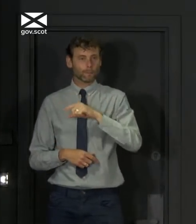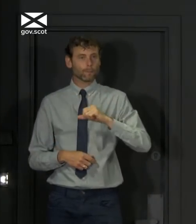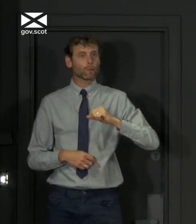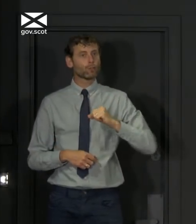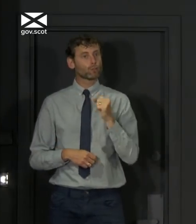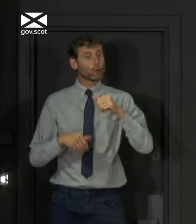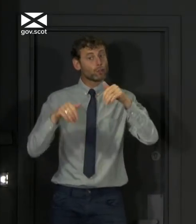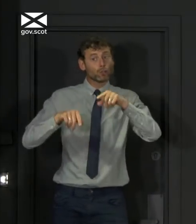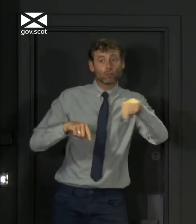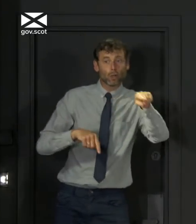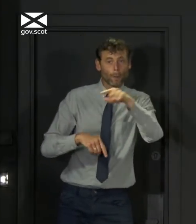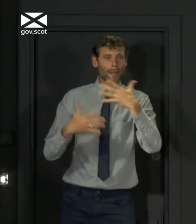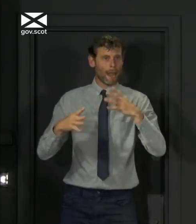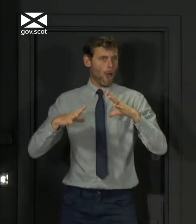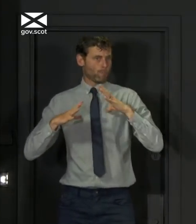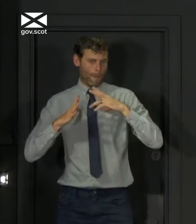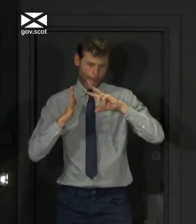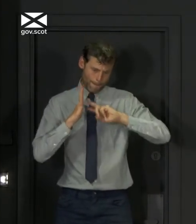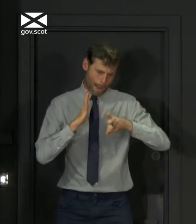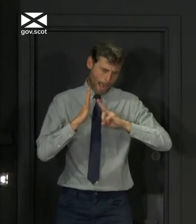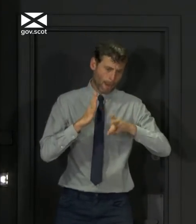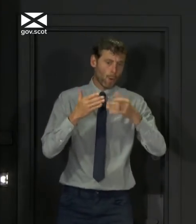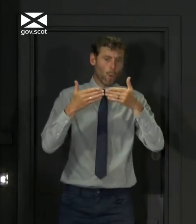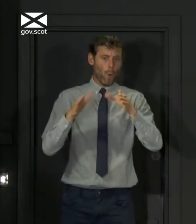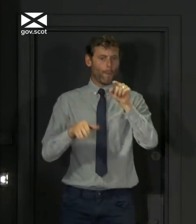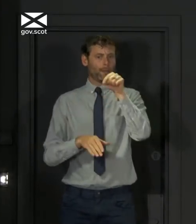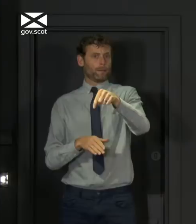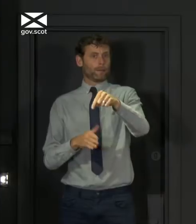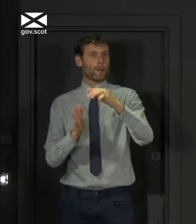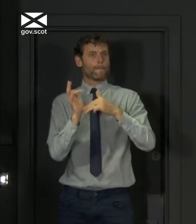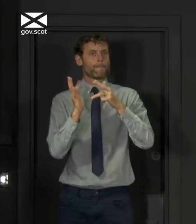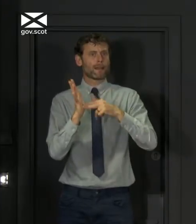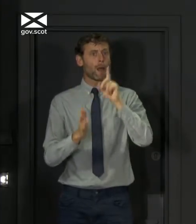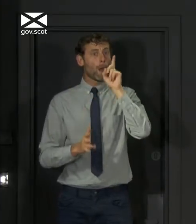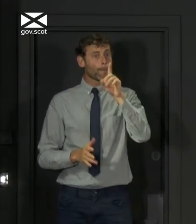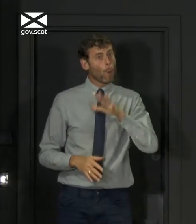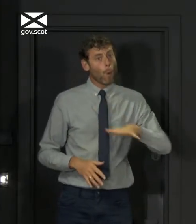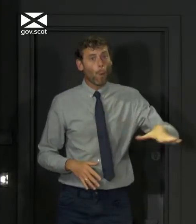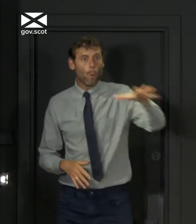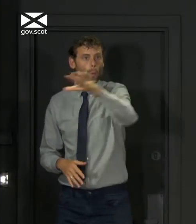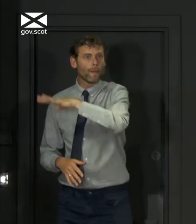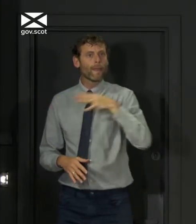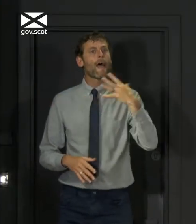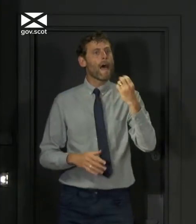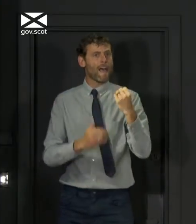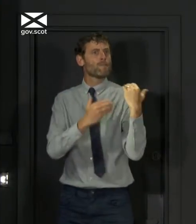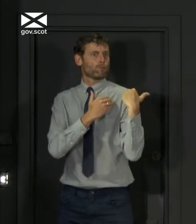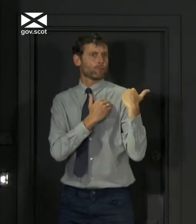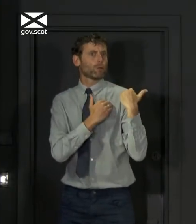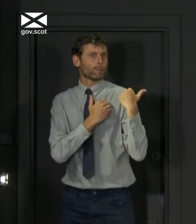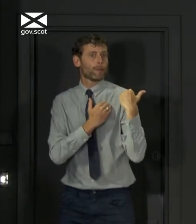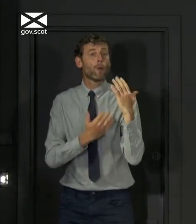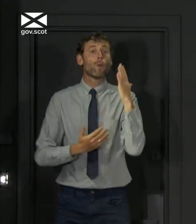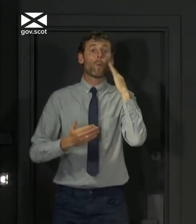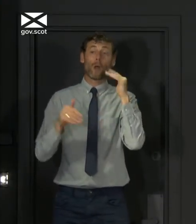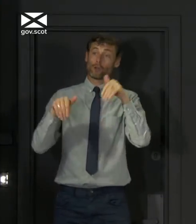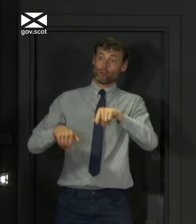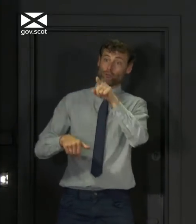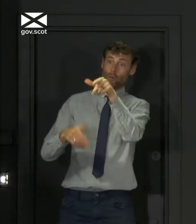of us - each and every single one of us - have a role to play in making sure that this reopening can work and work safely.